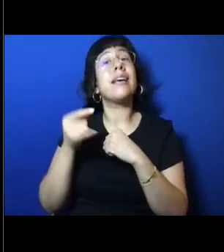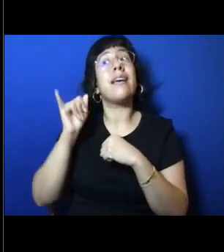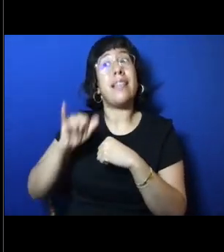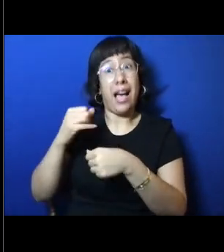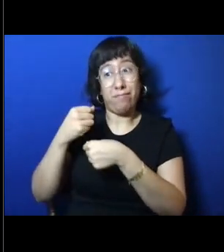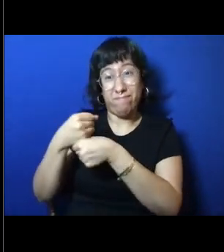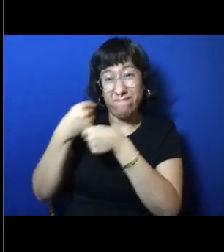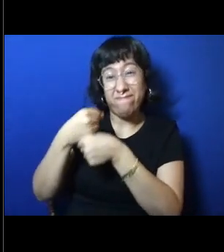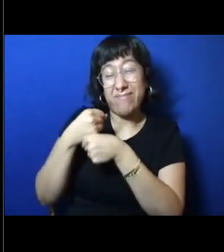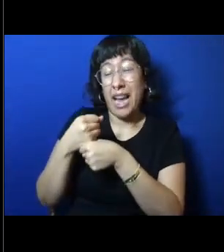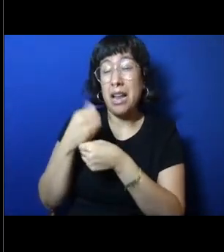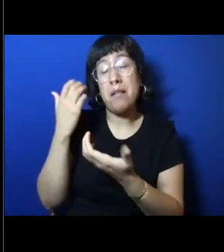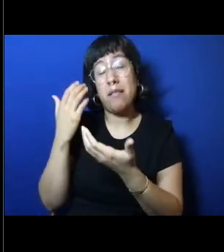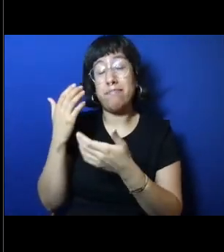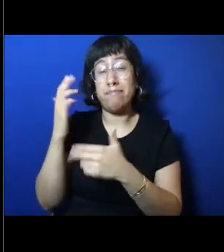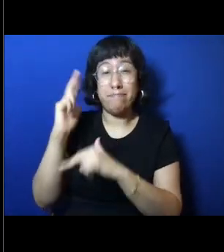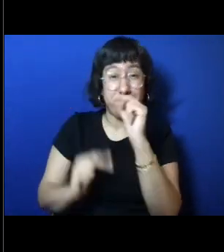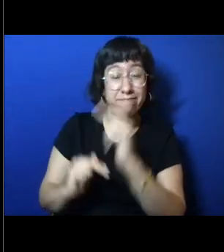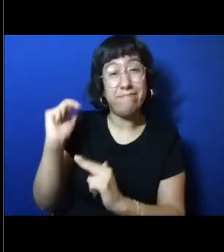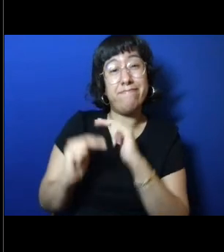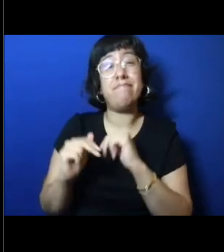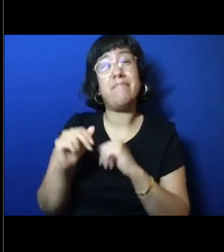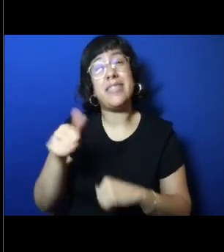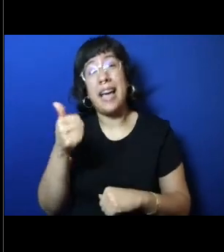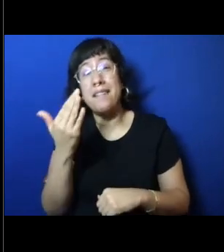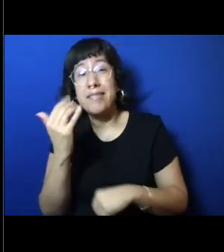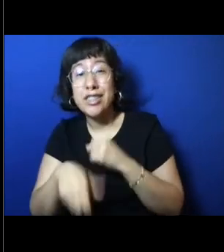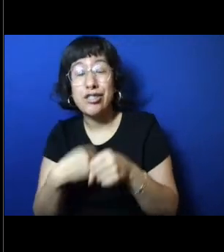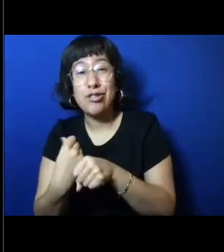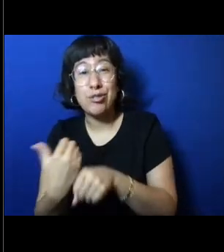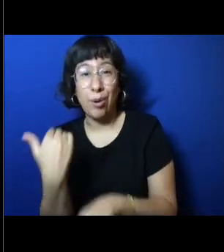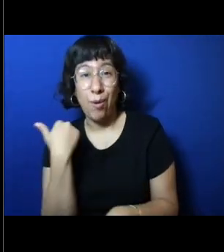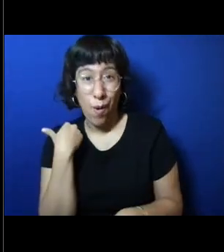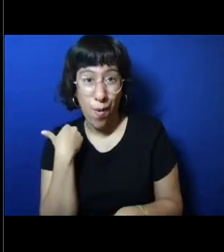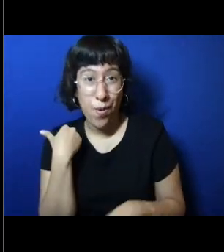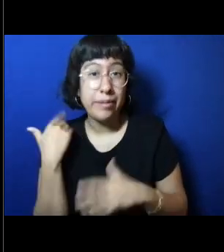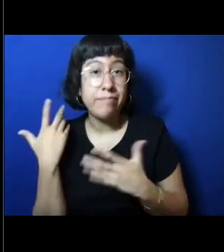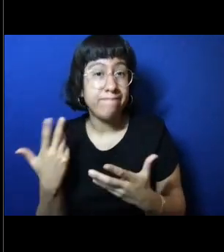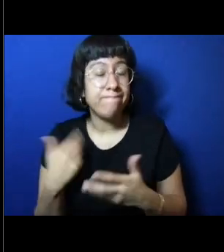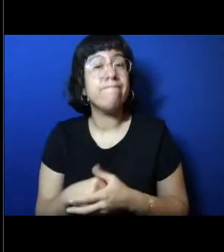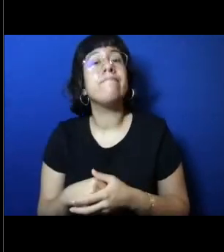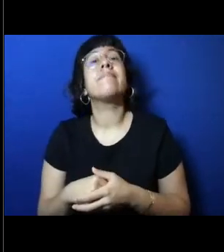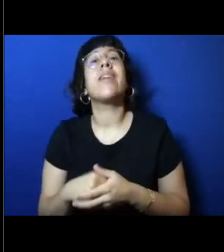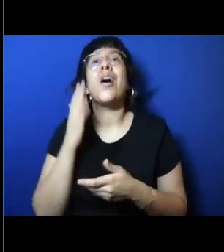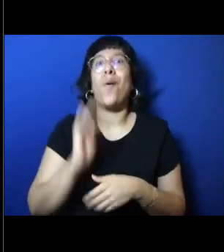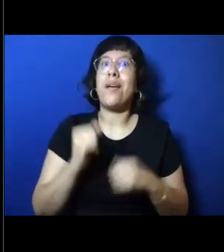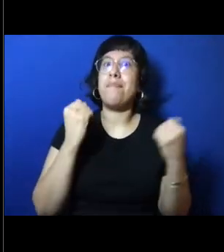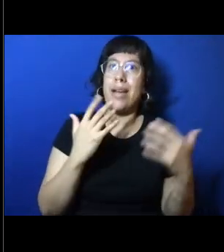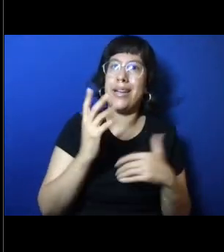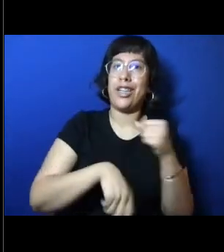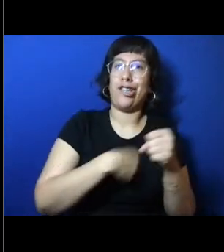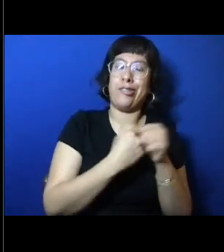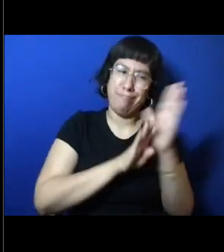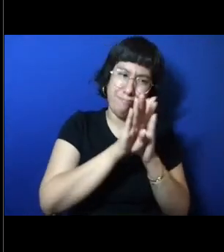Having them, cutting down that, that's lifecycle developing, and then launching with these smaller satellites will allow us to